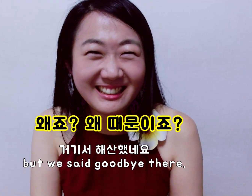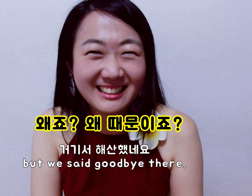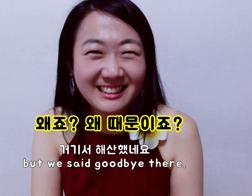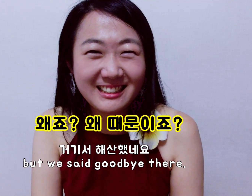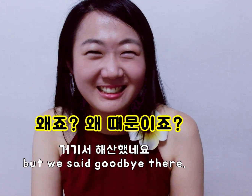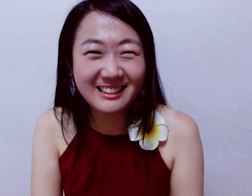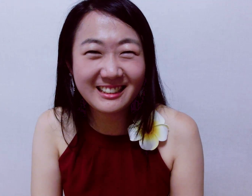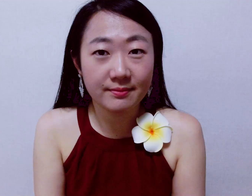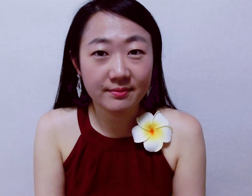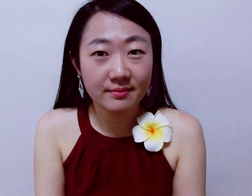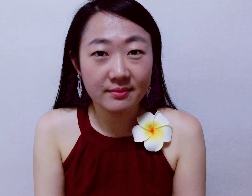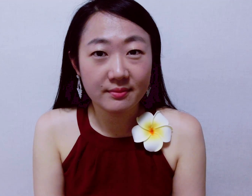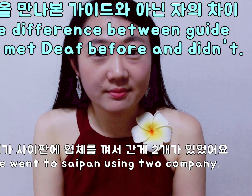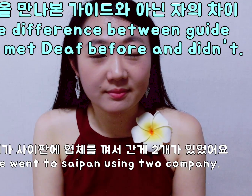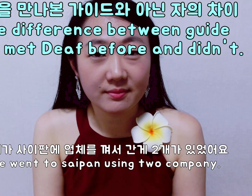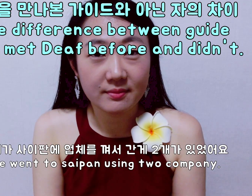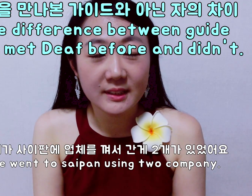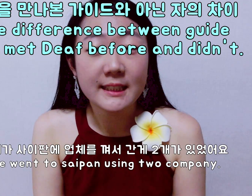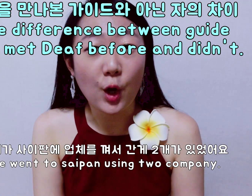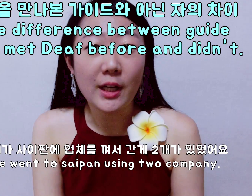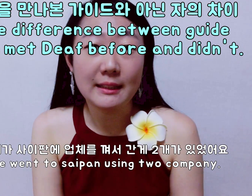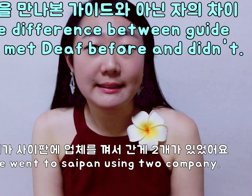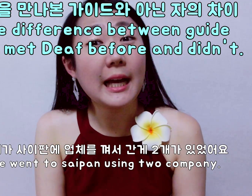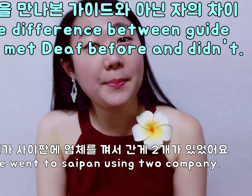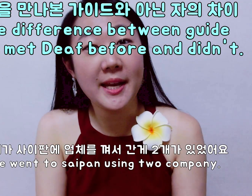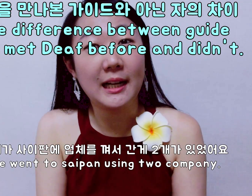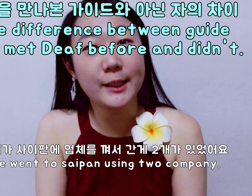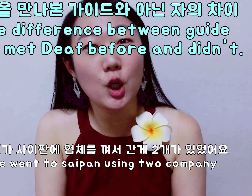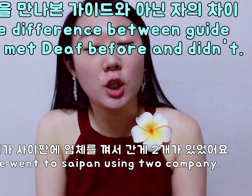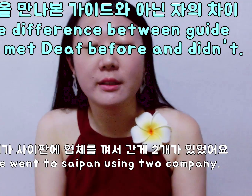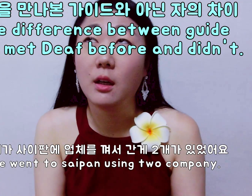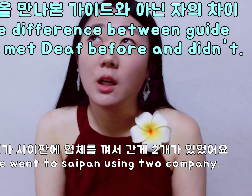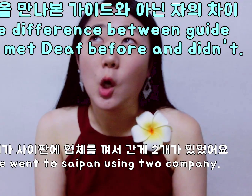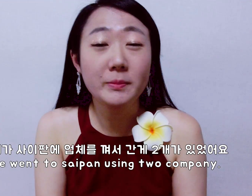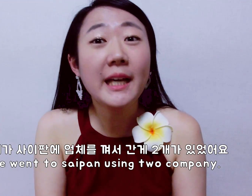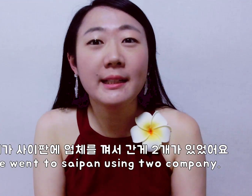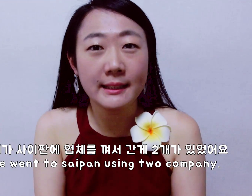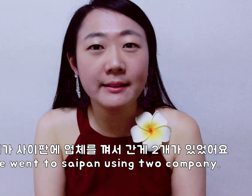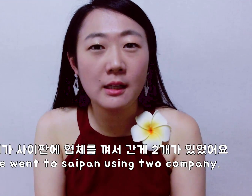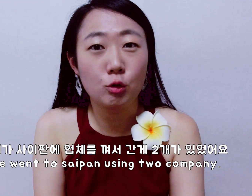가리키거나or one one two two instruc ting저같은 경우엔 메뉴를 사진으로